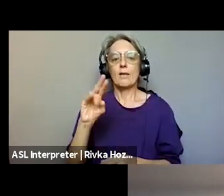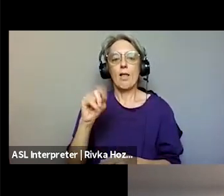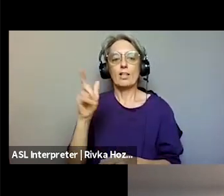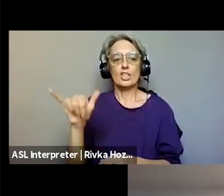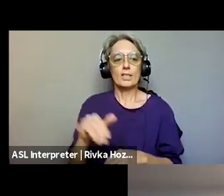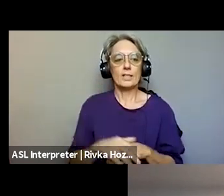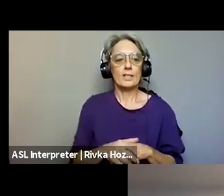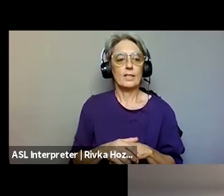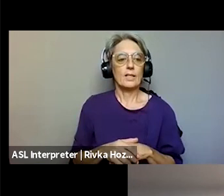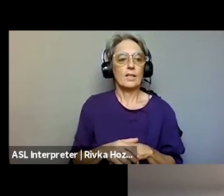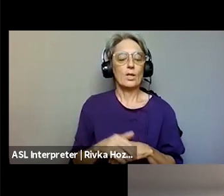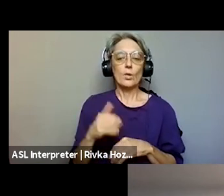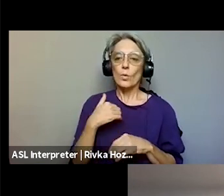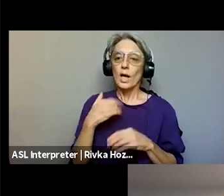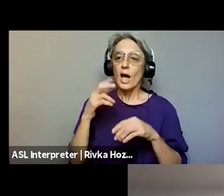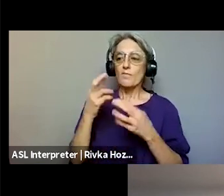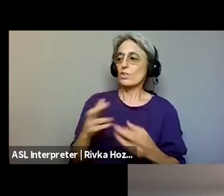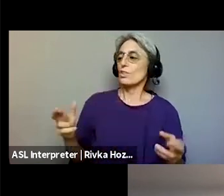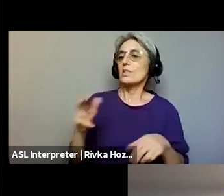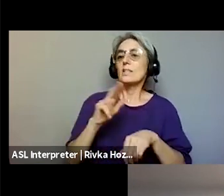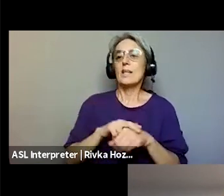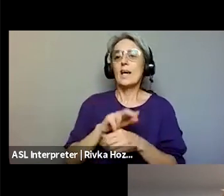National Center for Parents with Disabilities and Amanda, I’m going to send that to you.